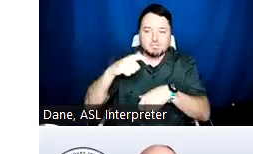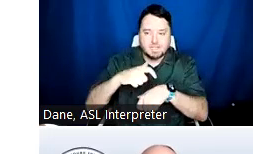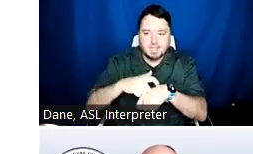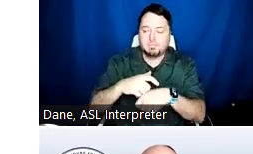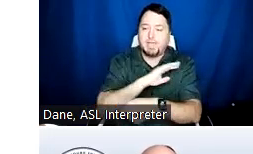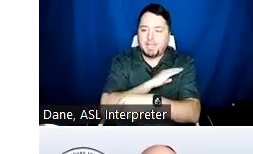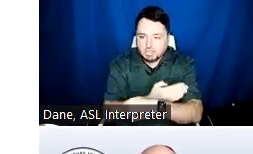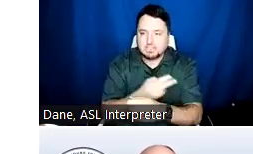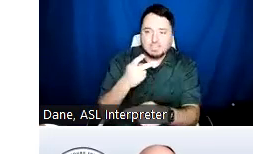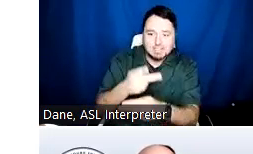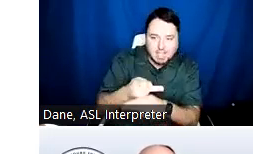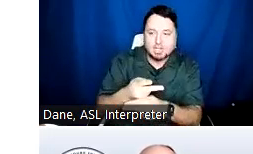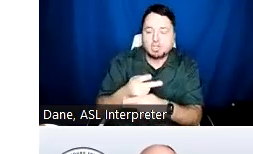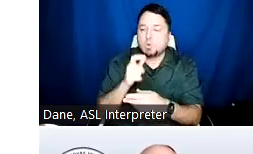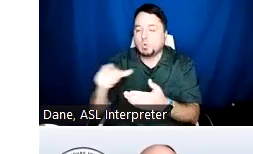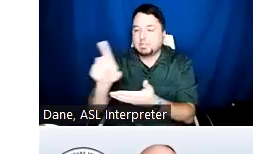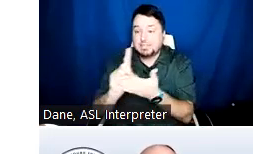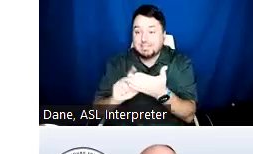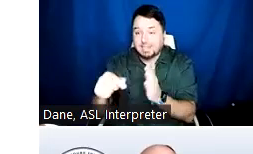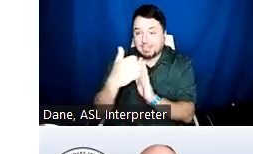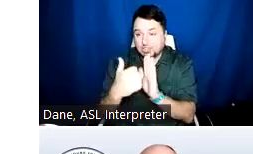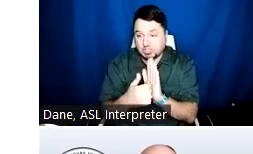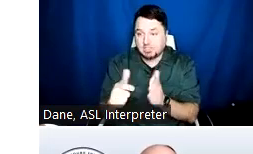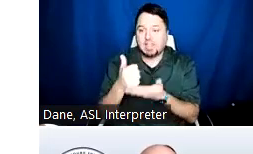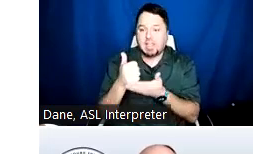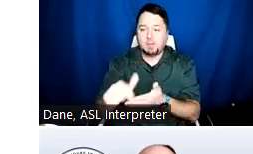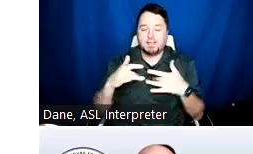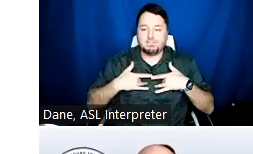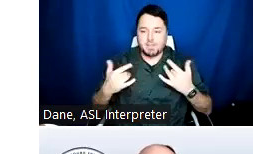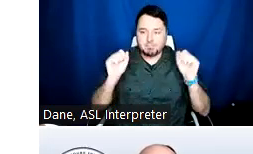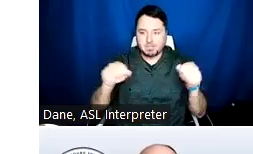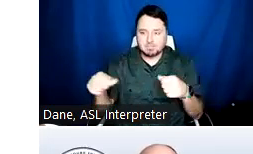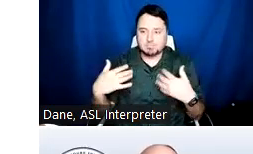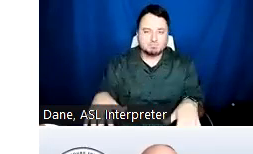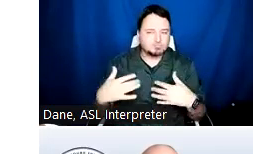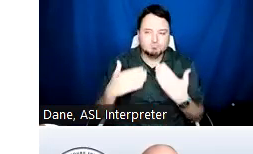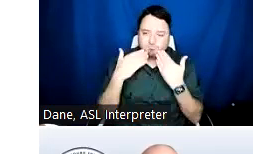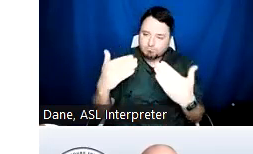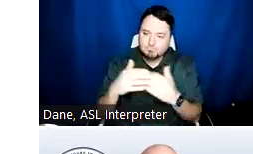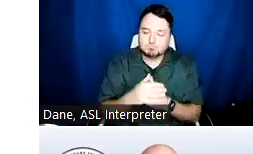care and design in the agenda and making this event possible. The event we are having right